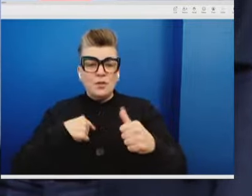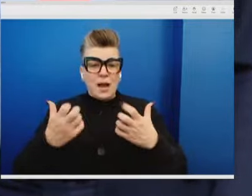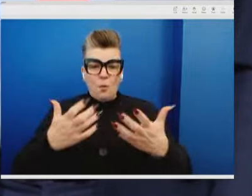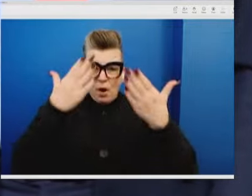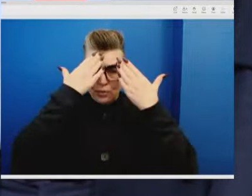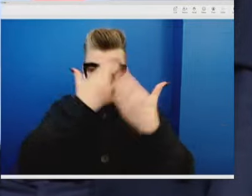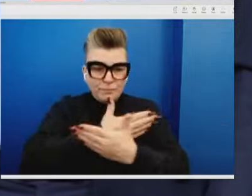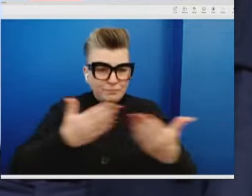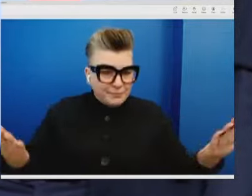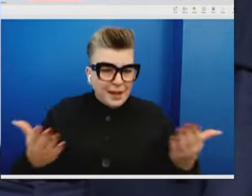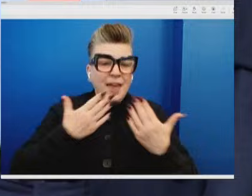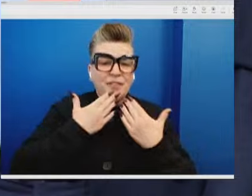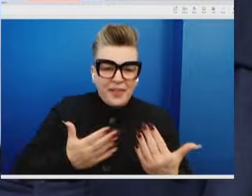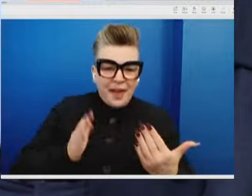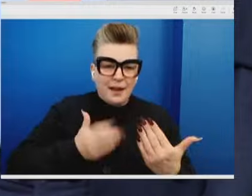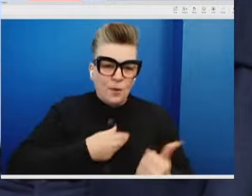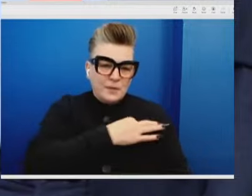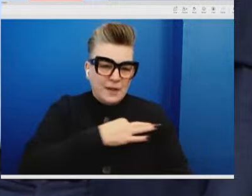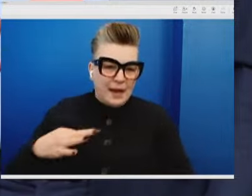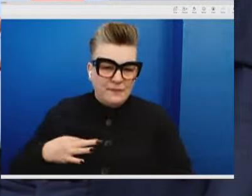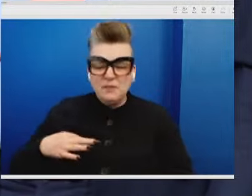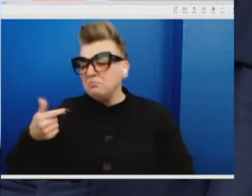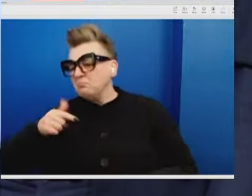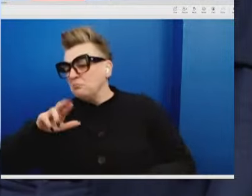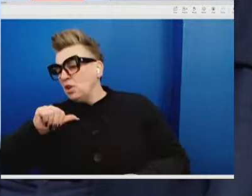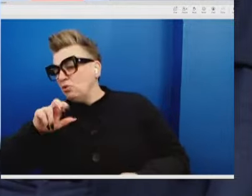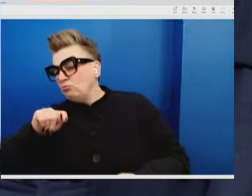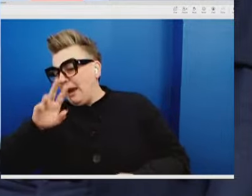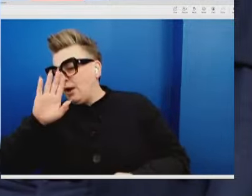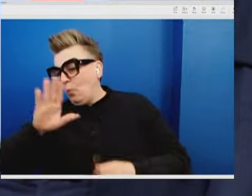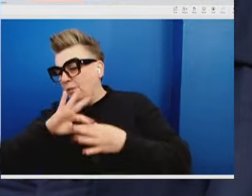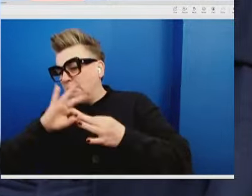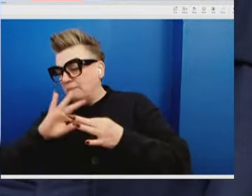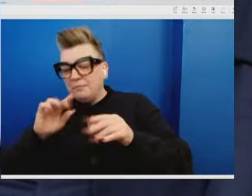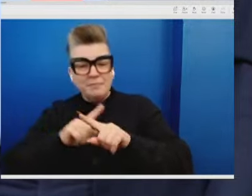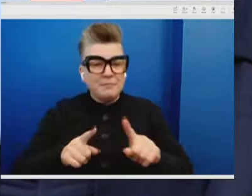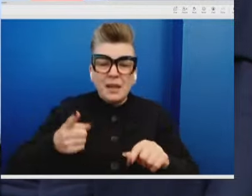and Dr. Oz talked about our staff They work hand-in-hand with states and beneficiaries